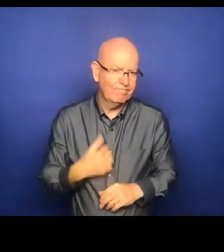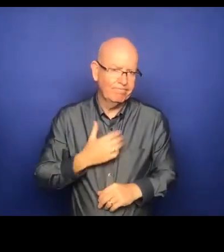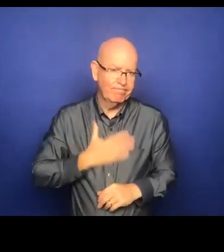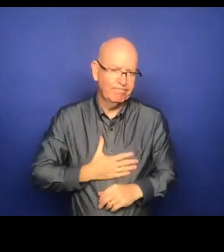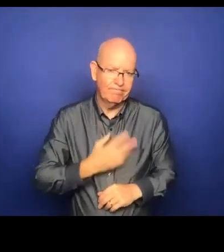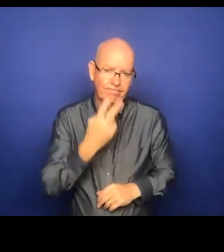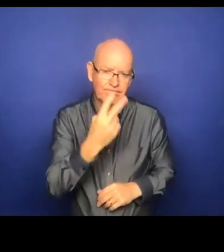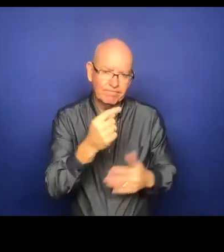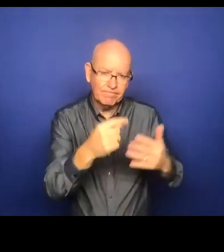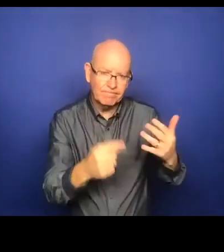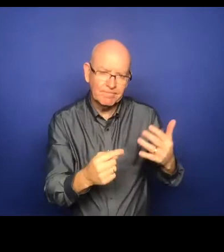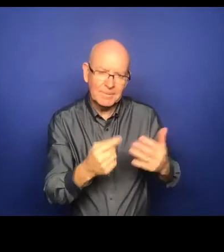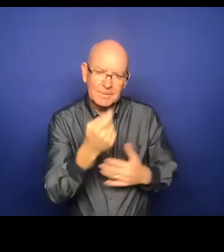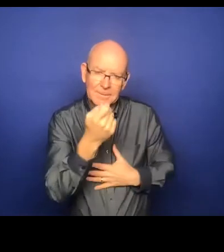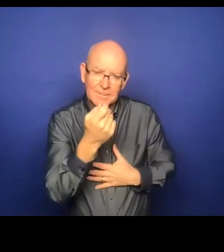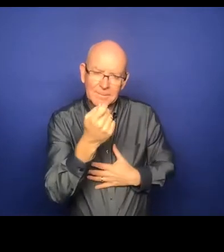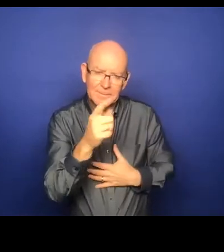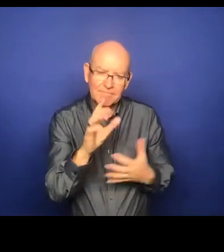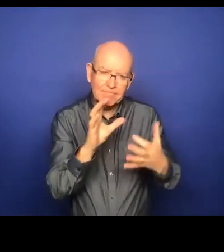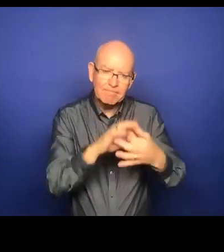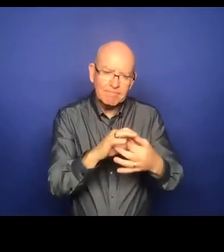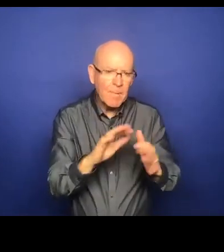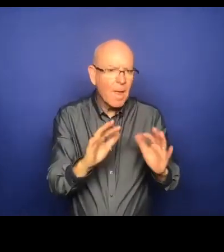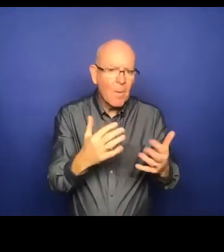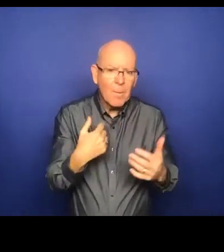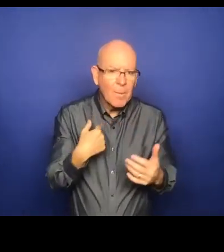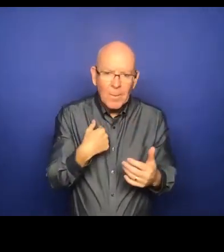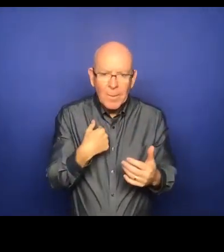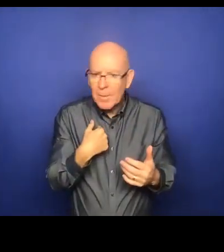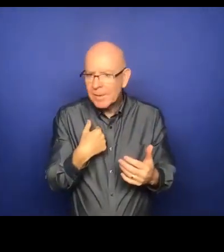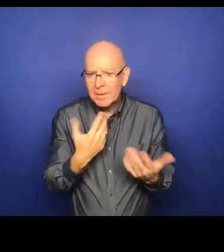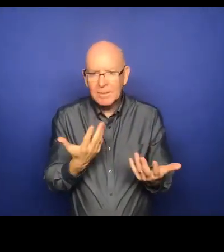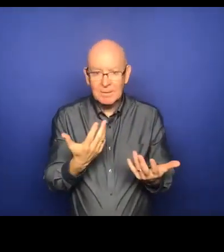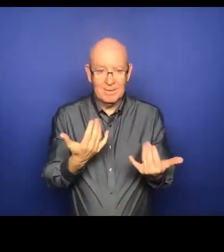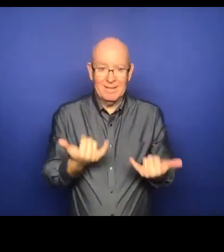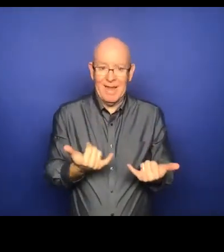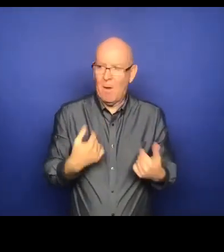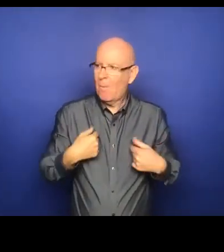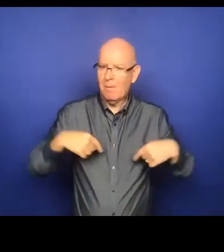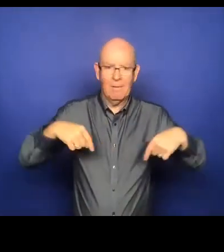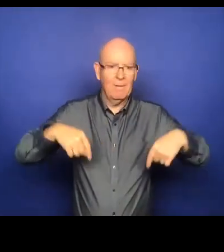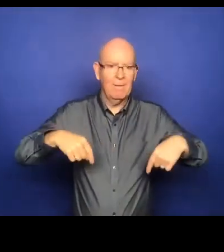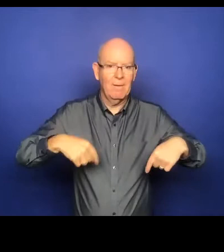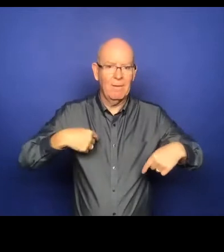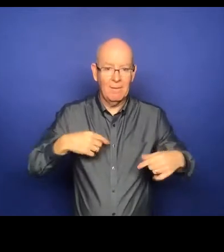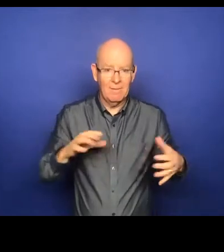on how we sort of came to where we are at in terms of this tool exit kit